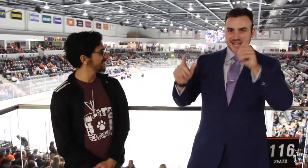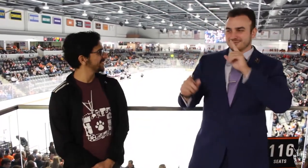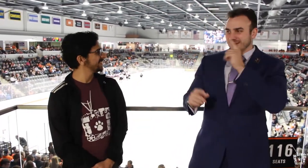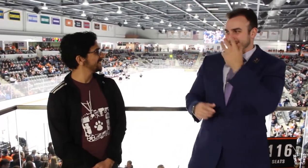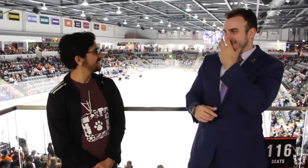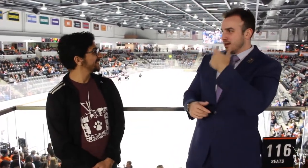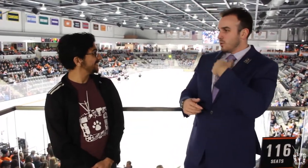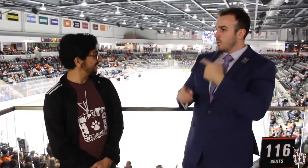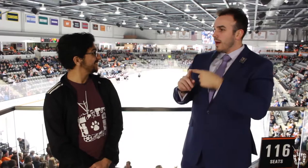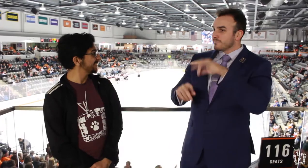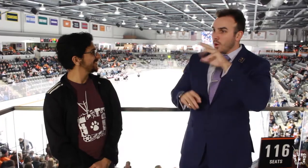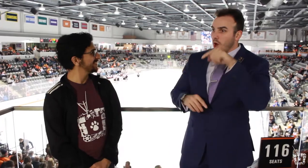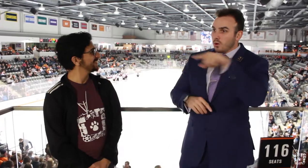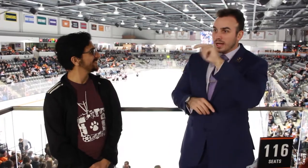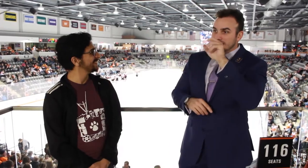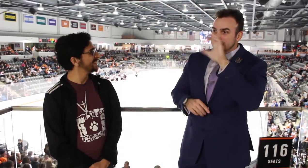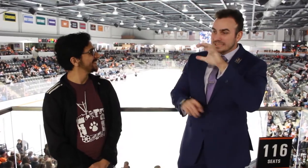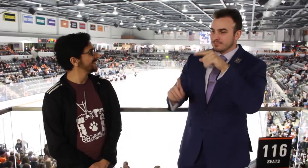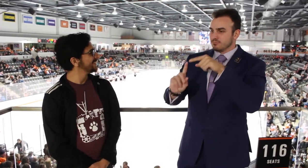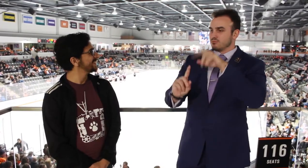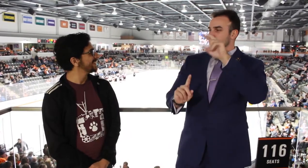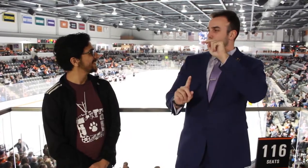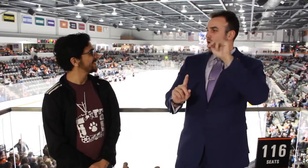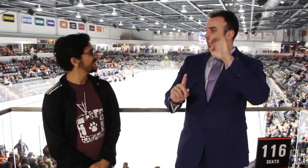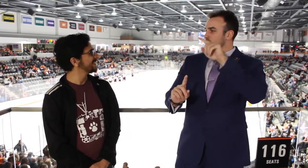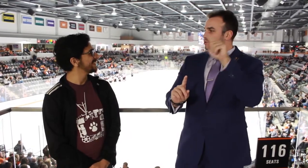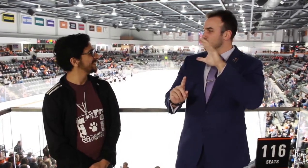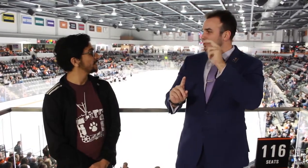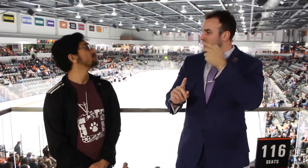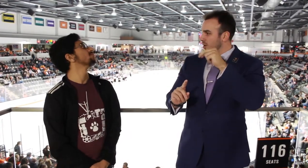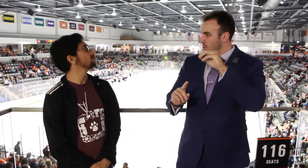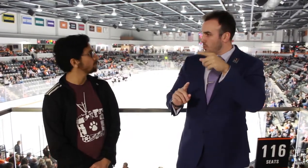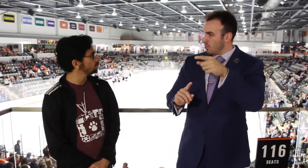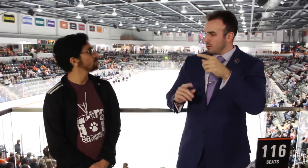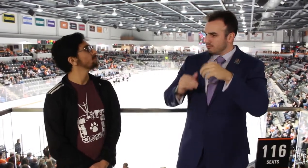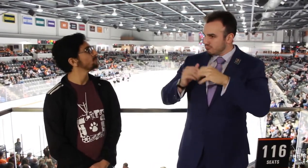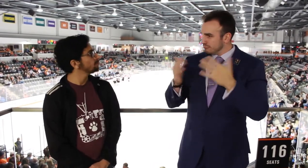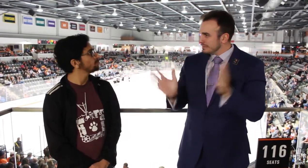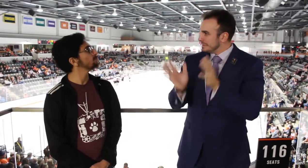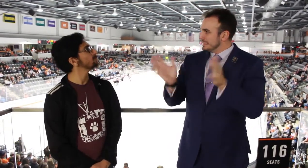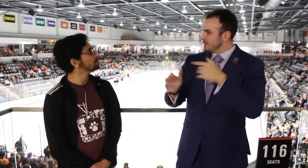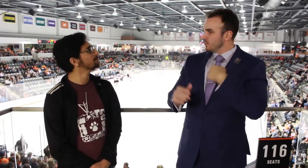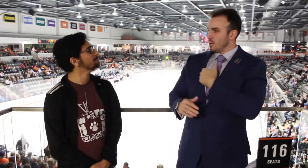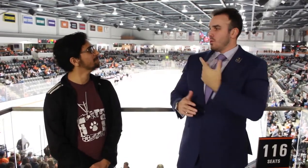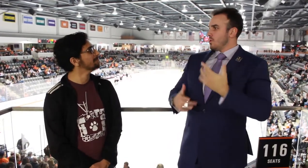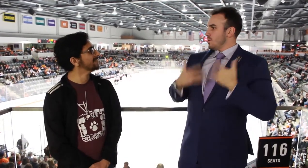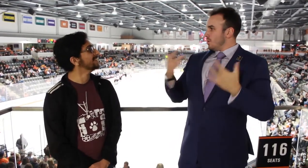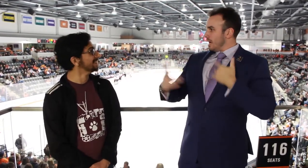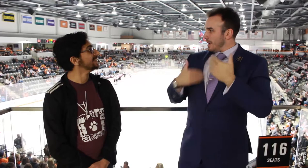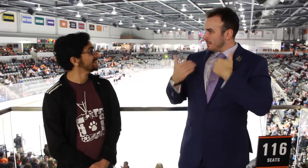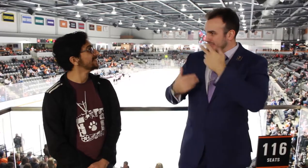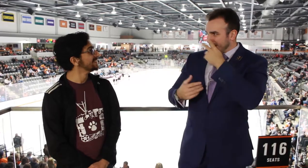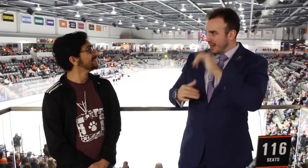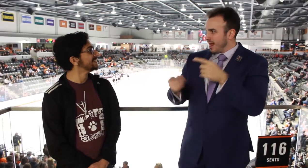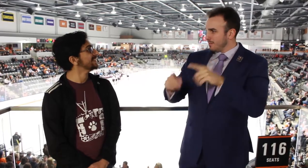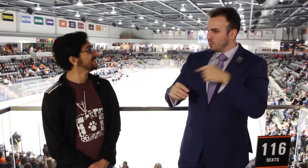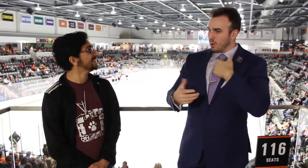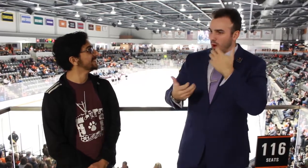I was really surprised when I found out about NSC. A person from NSC gave a lot of encouragement. We were delighted to see this happen.